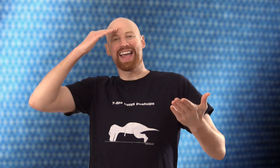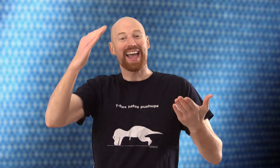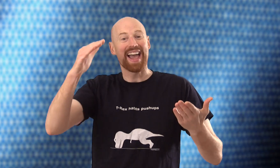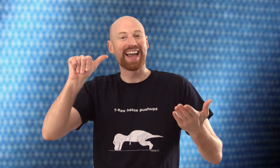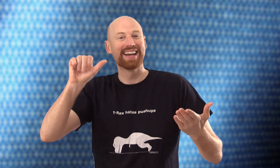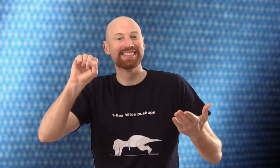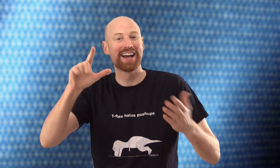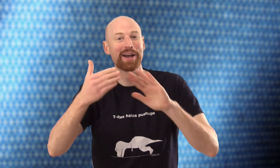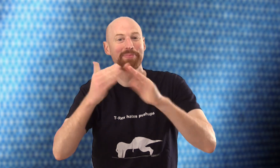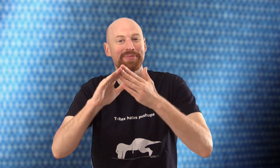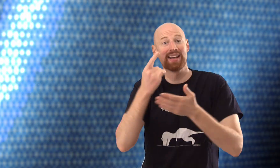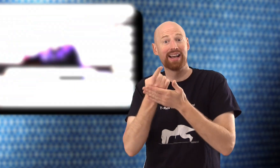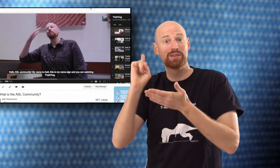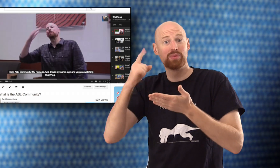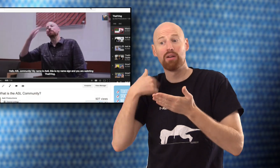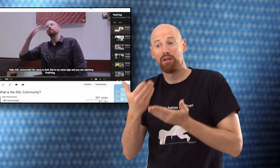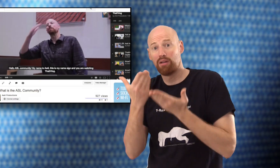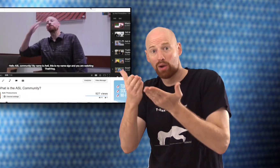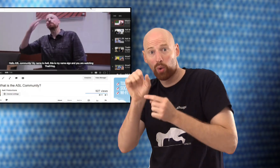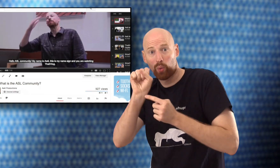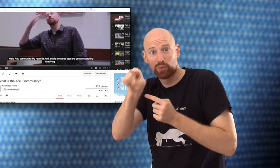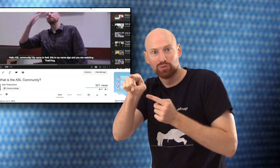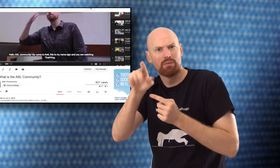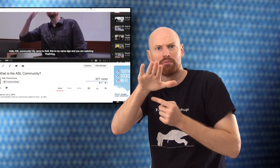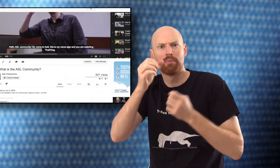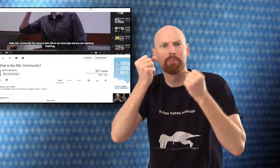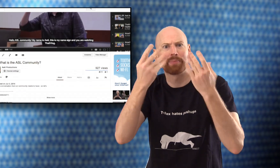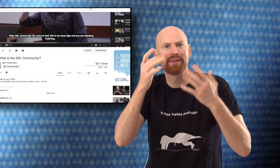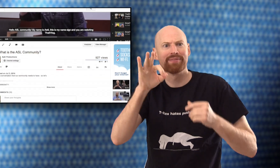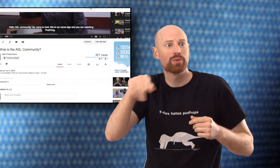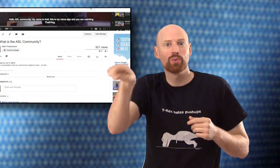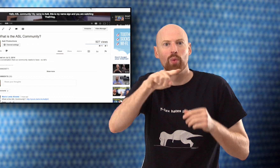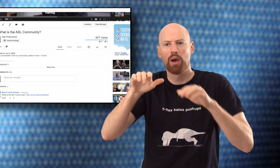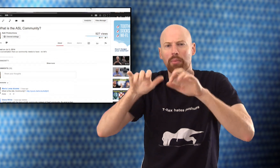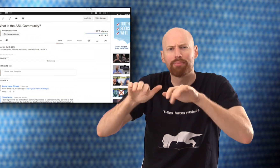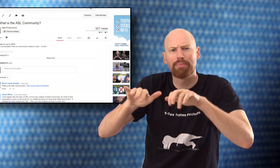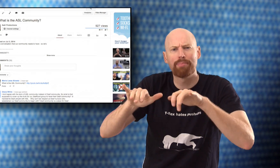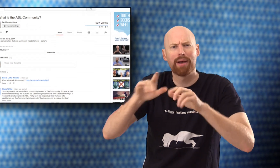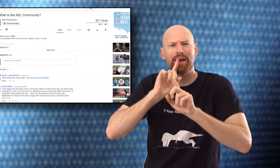Hello ASL Community! Whew, Last week's question got a good number of you to leave some